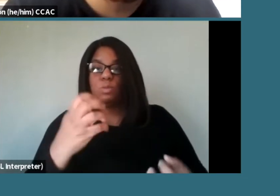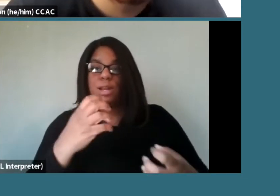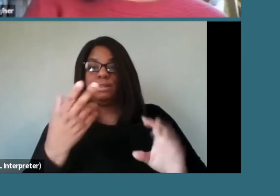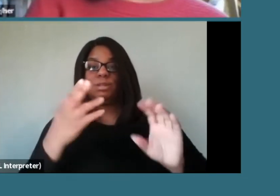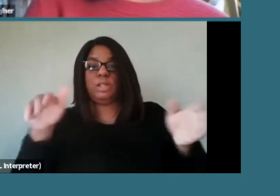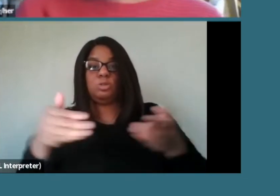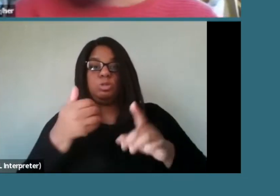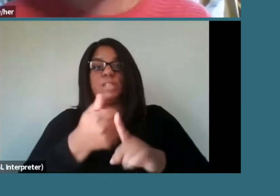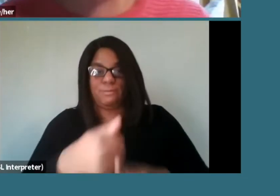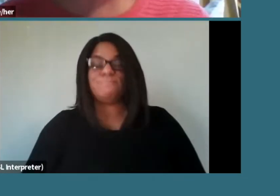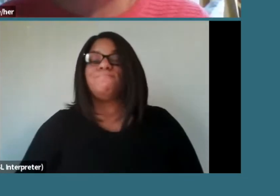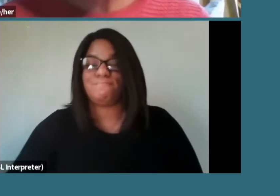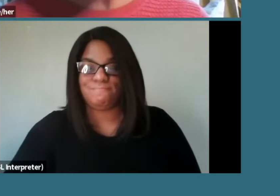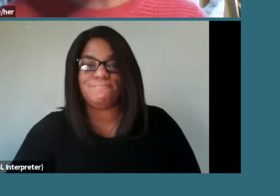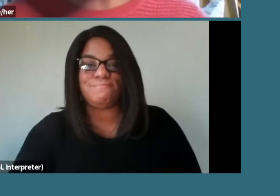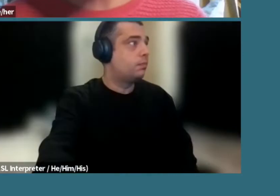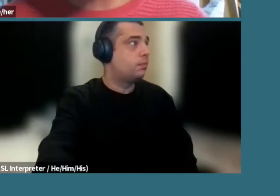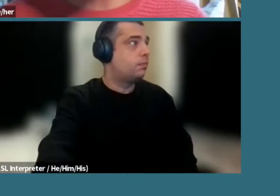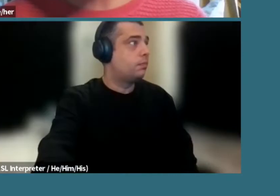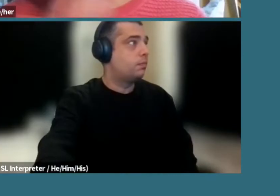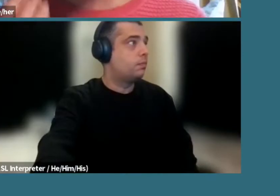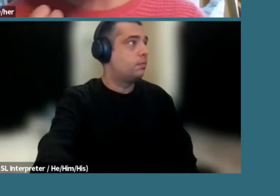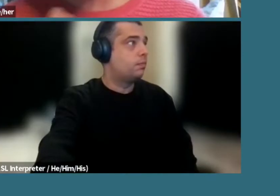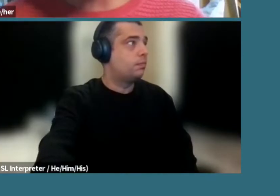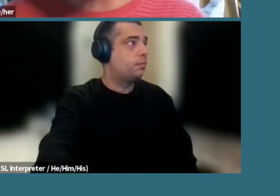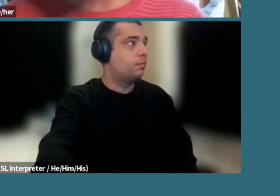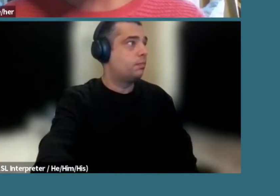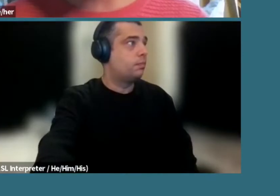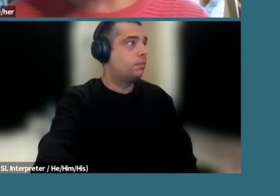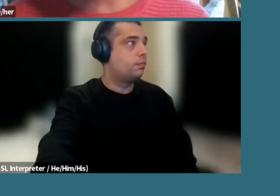Sure. Yes. So this is Bojana speaking.